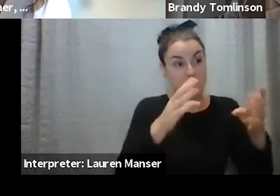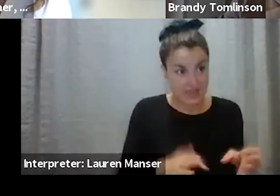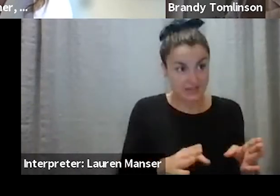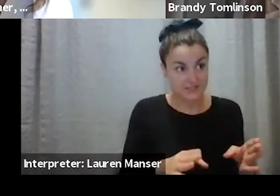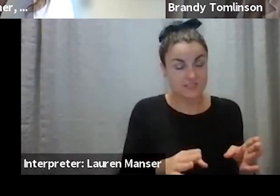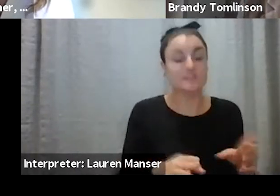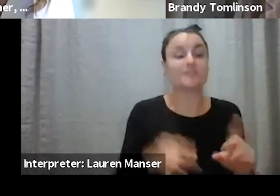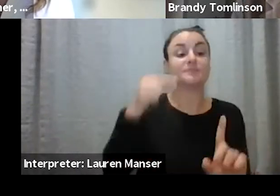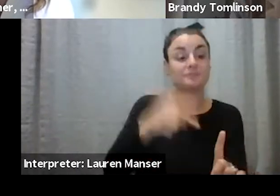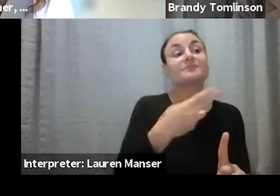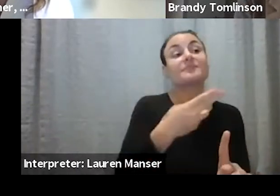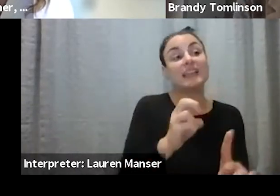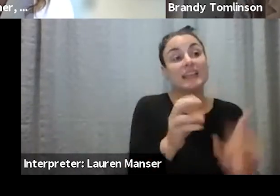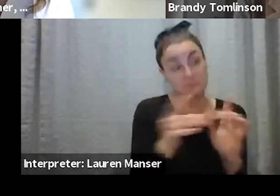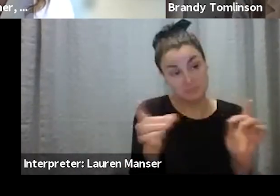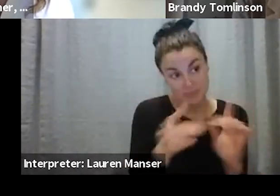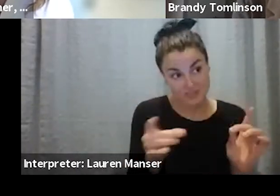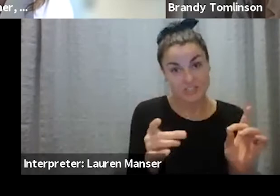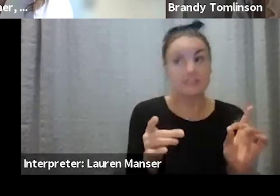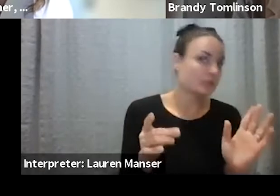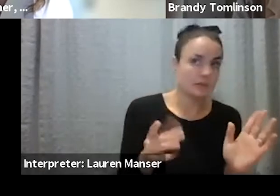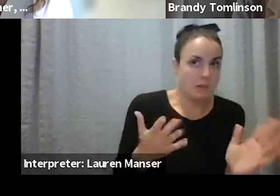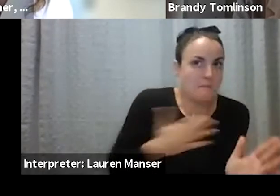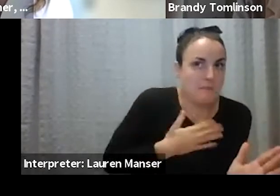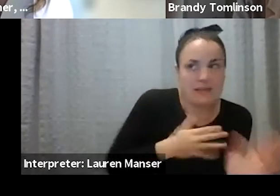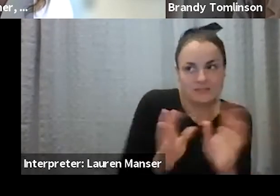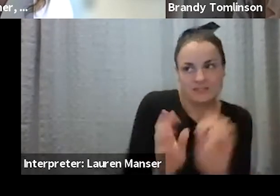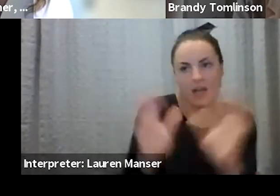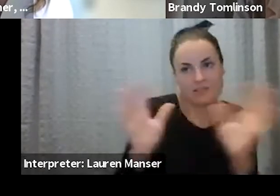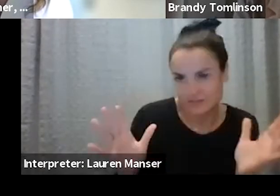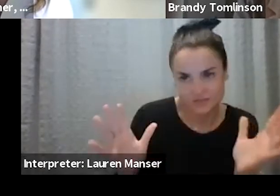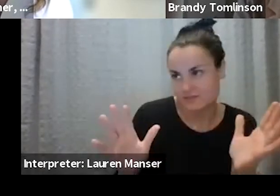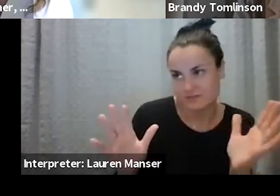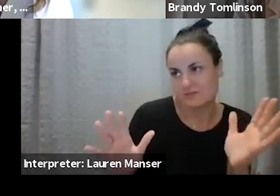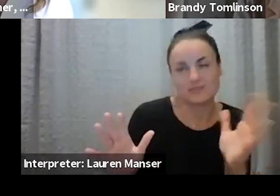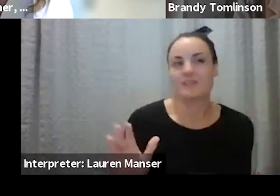that they were clearly highly qualified for. We heard Dr. Walton's story